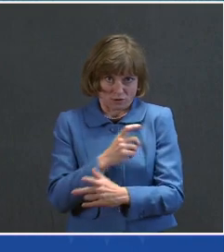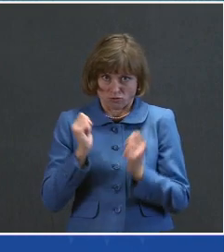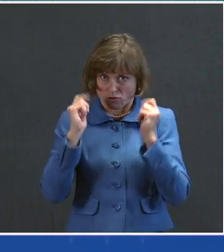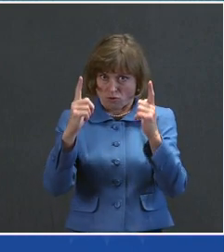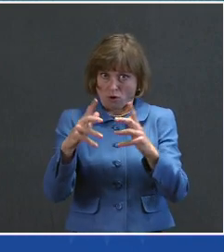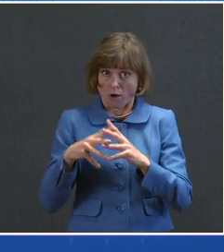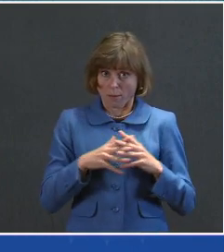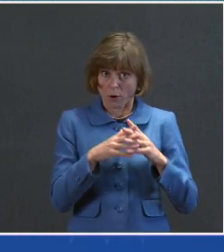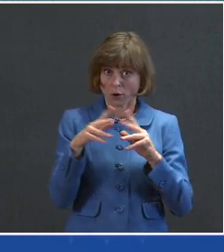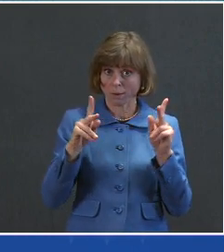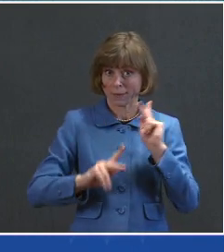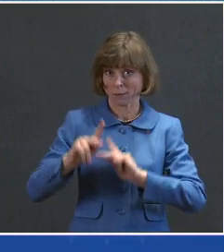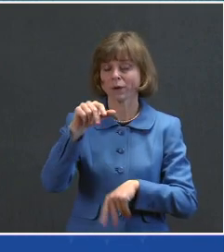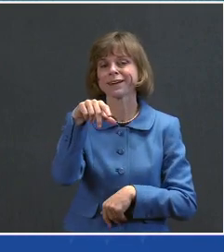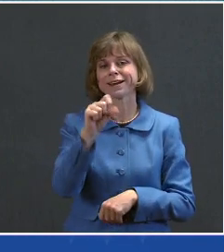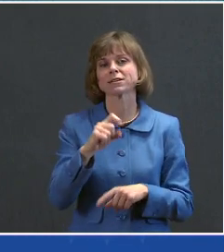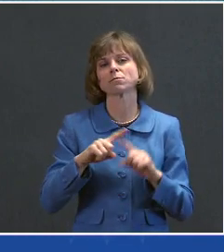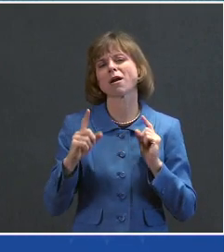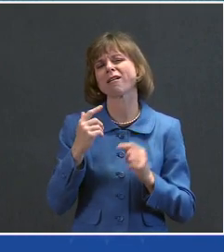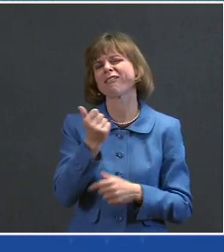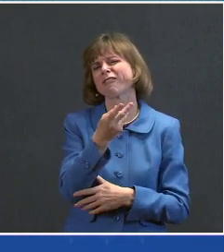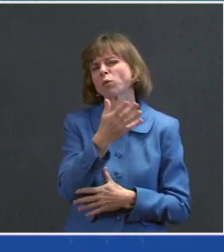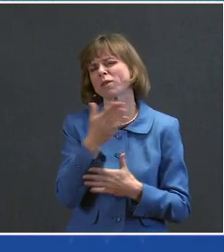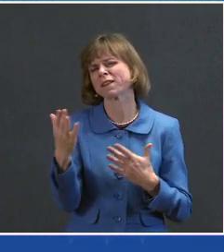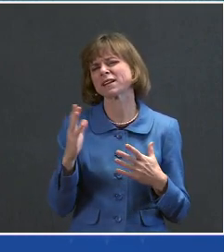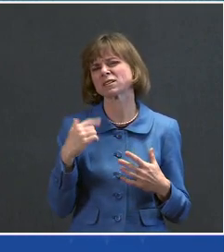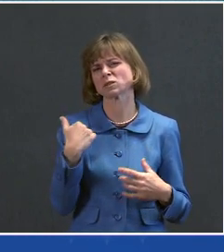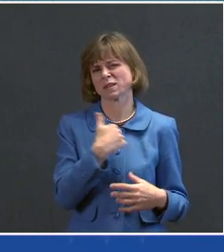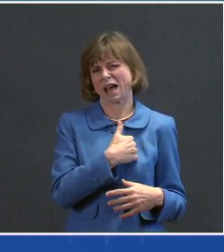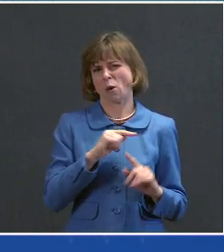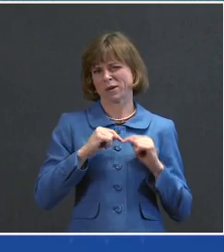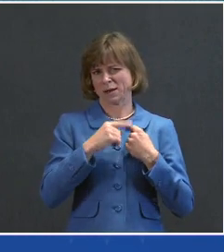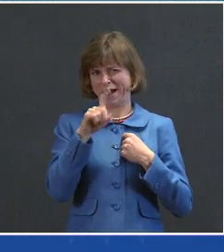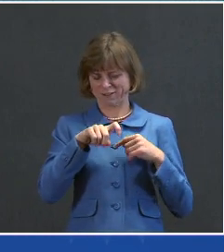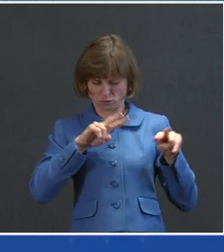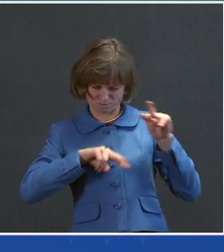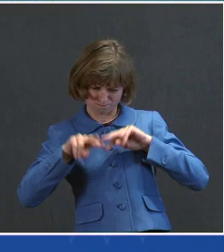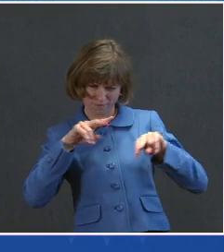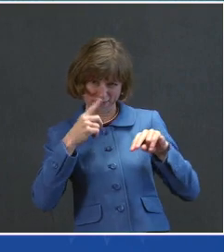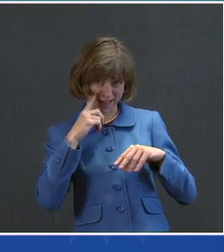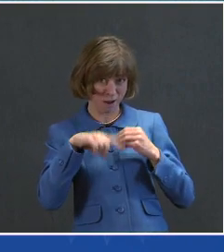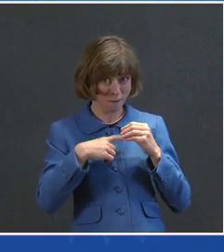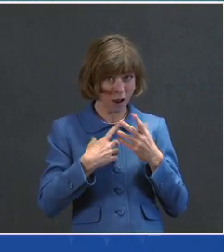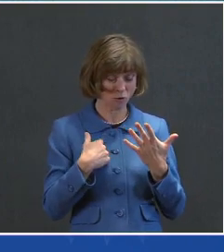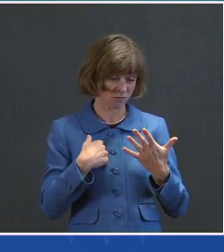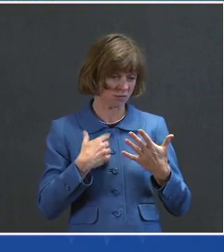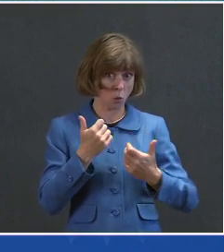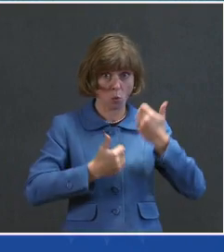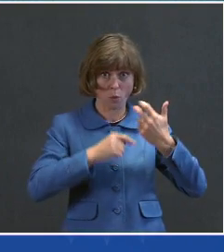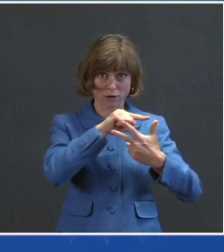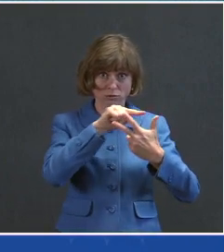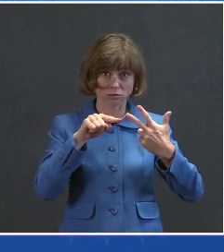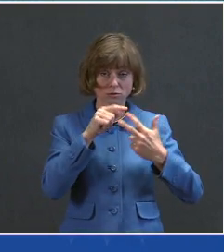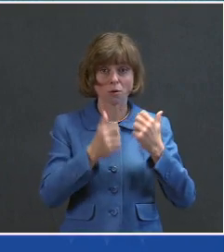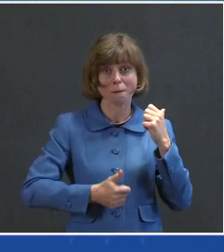but there are a couple of factors that our team looks at, including the fact that we don't know which vaccine will be most effective on children.